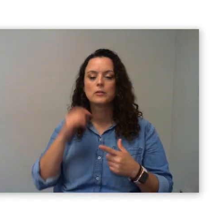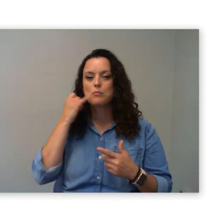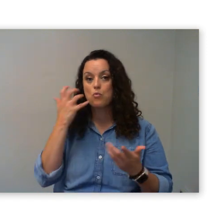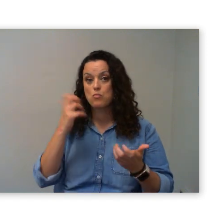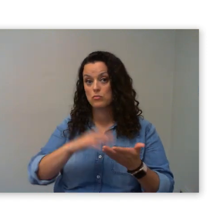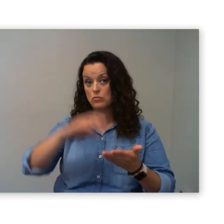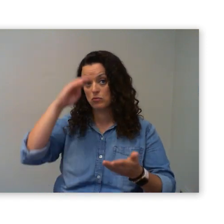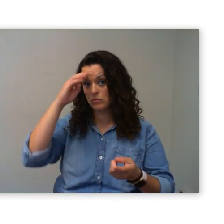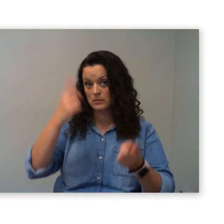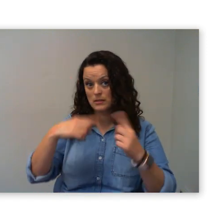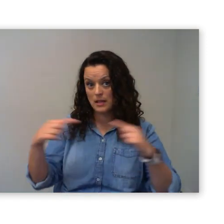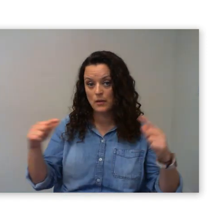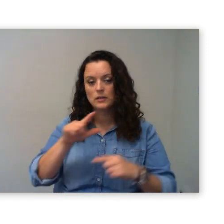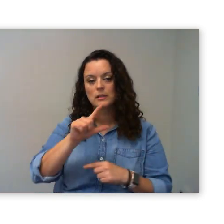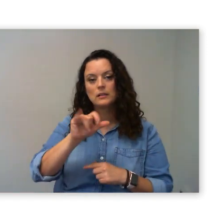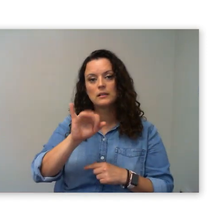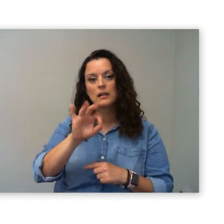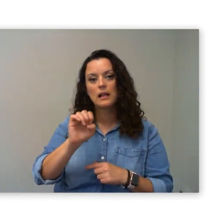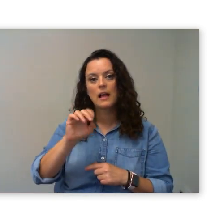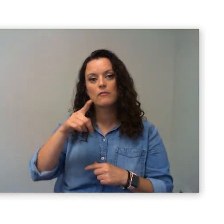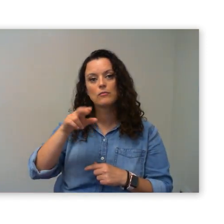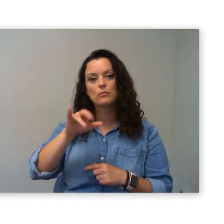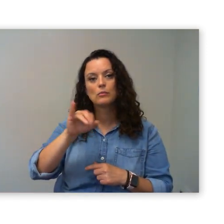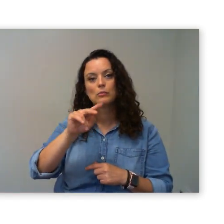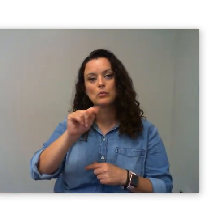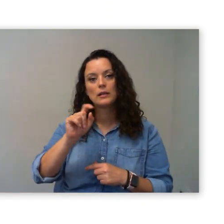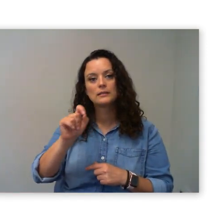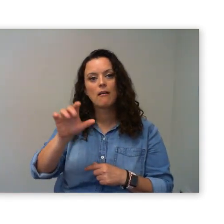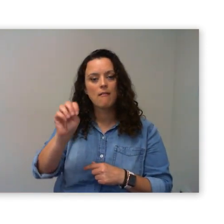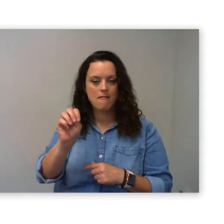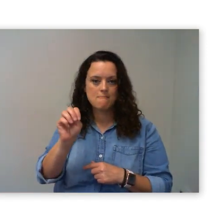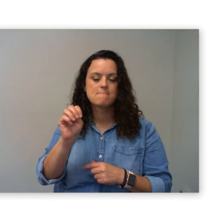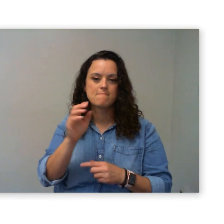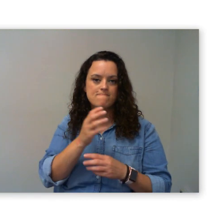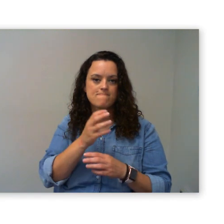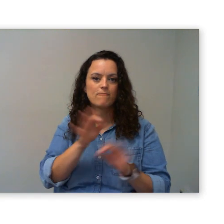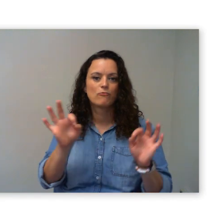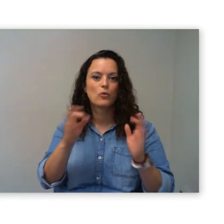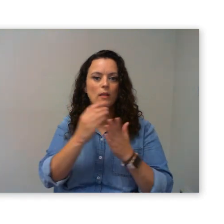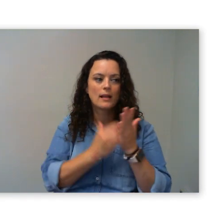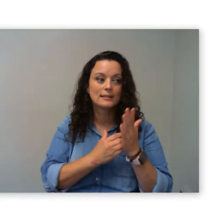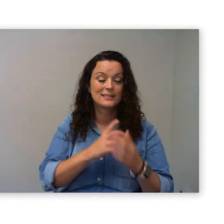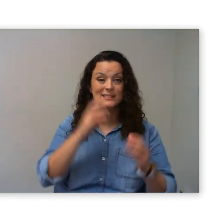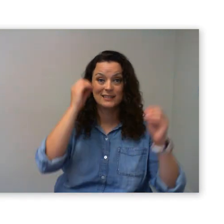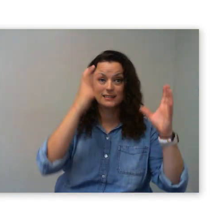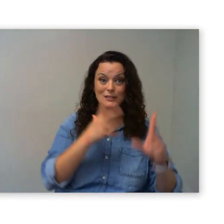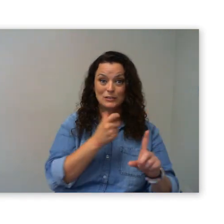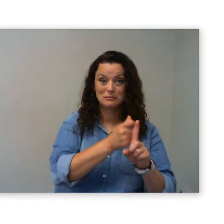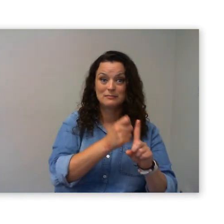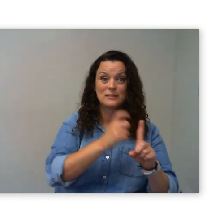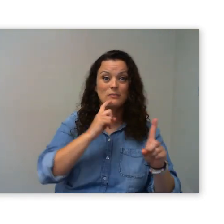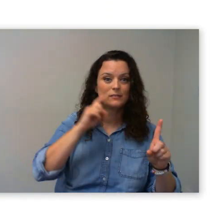lifeprint.com has a lot of free lessons and he's a deaf teacher and it's very clear my husband used